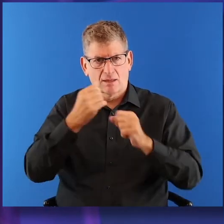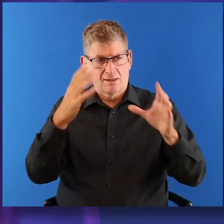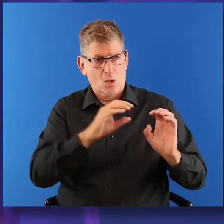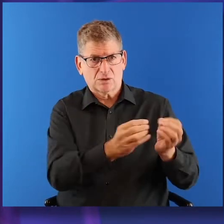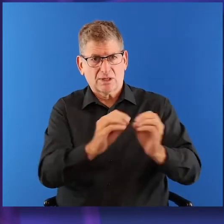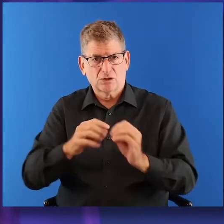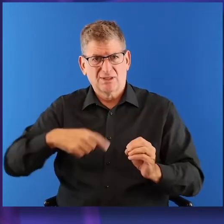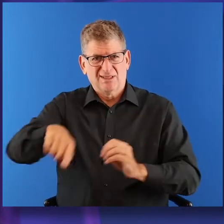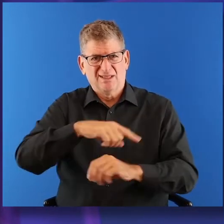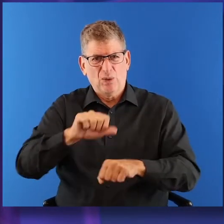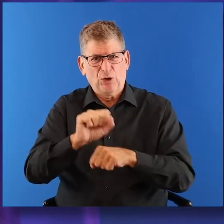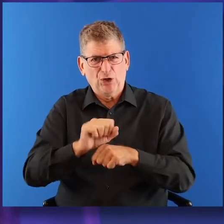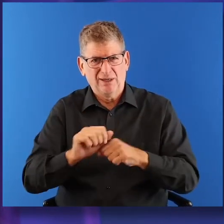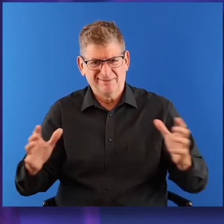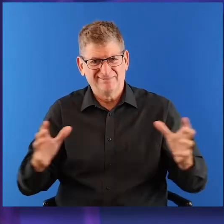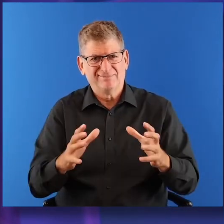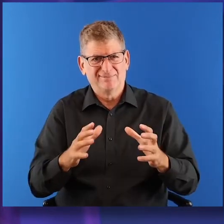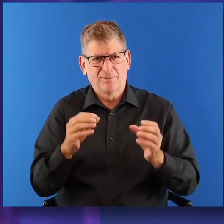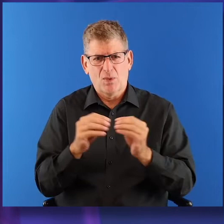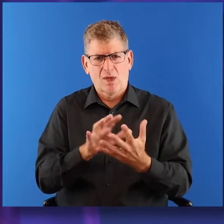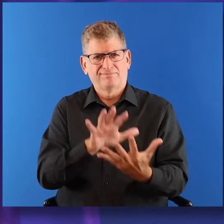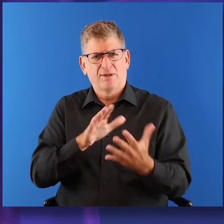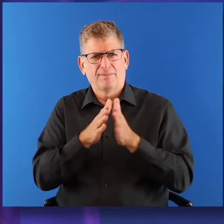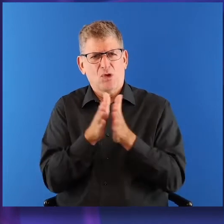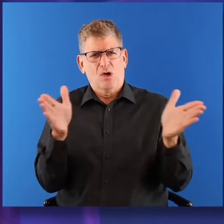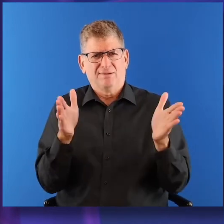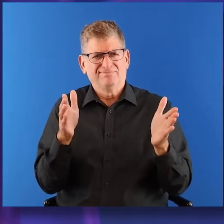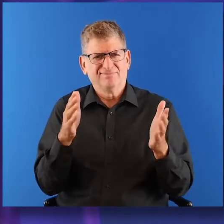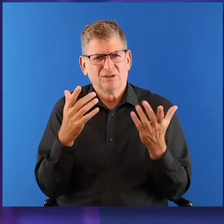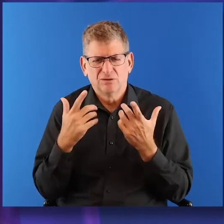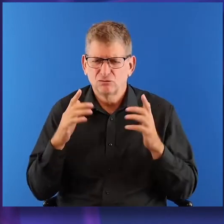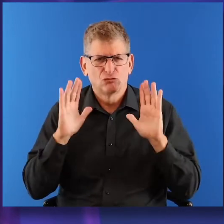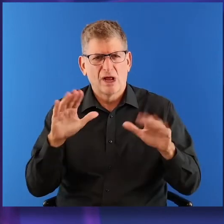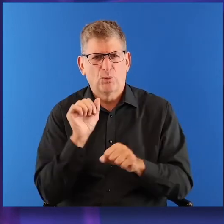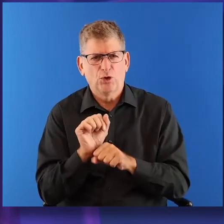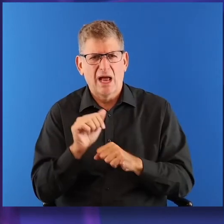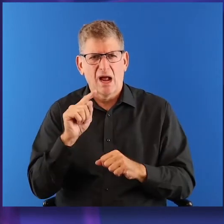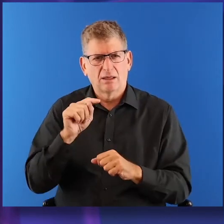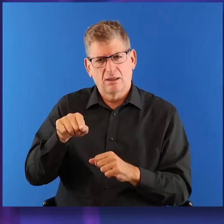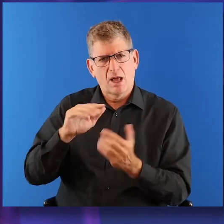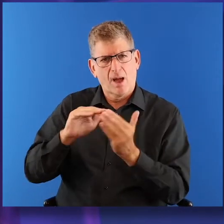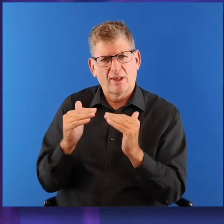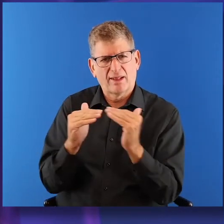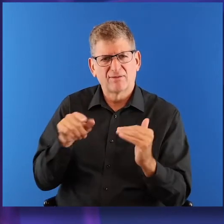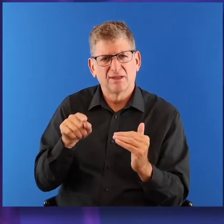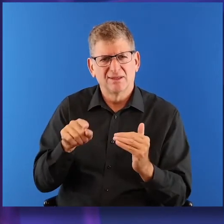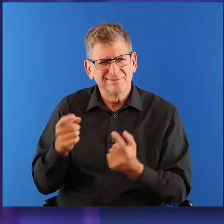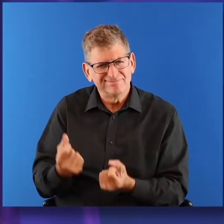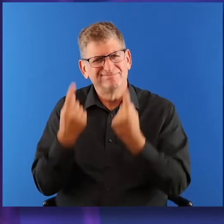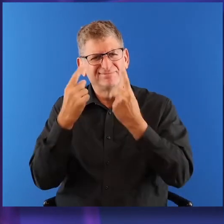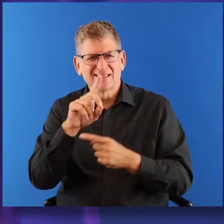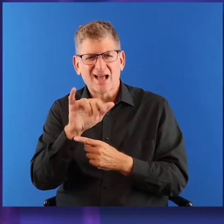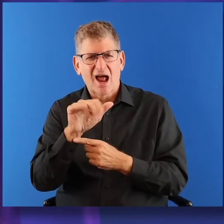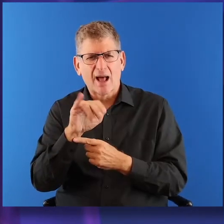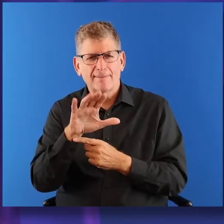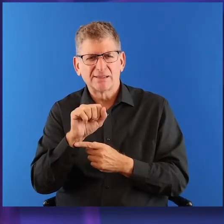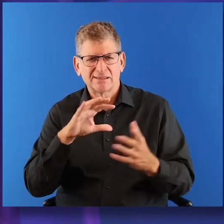the dynamics from the same perspective as somebody does from elite experiential sample. Somebody who's living in the community experiences housing,